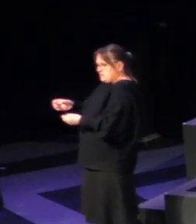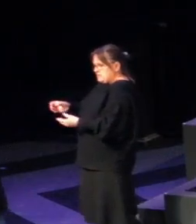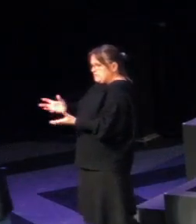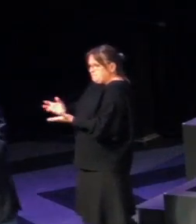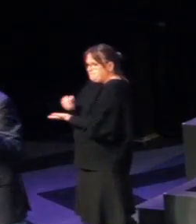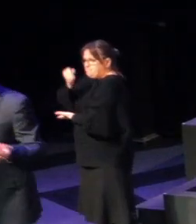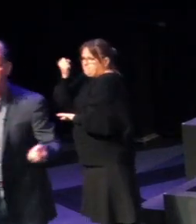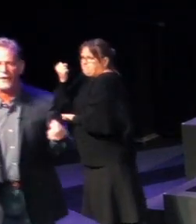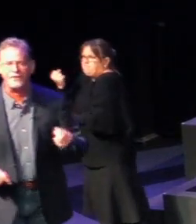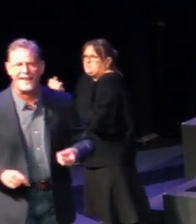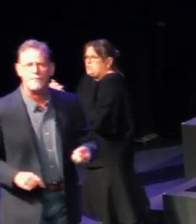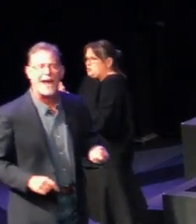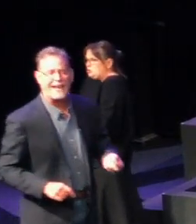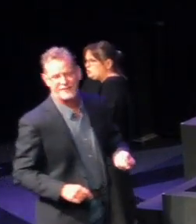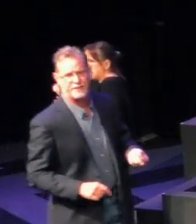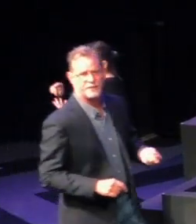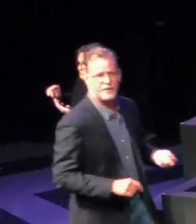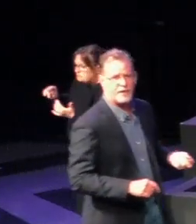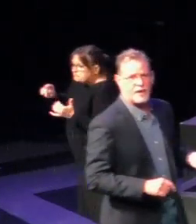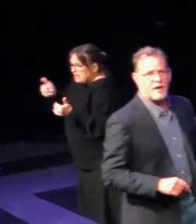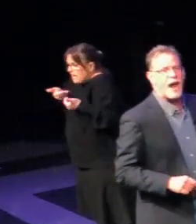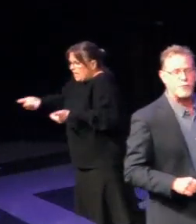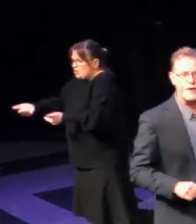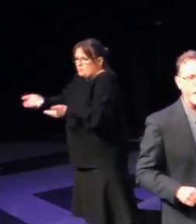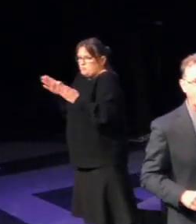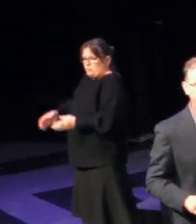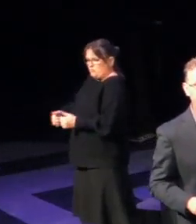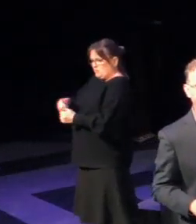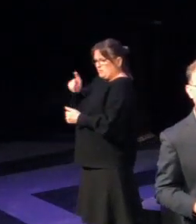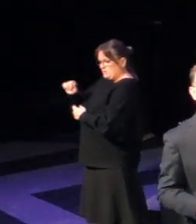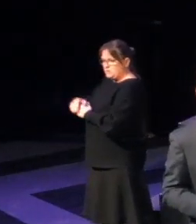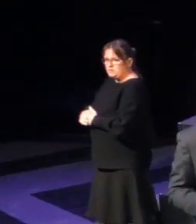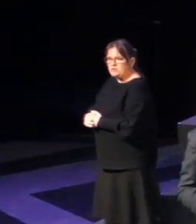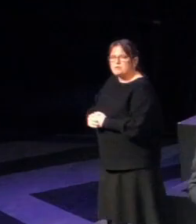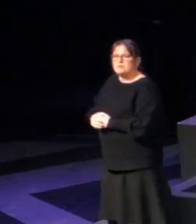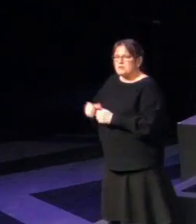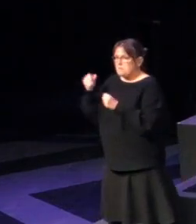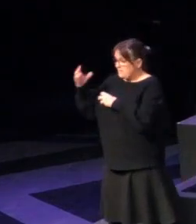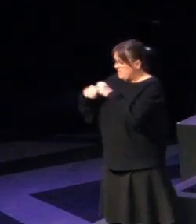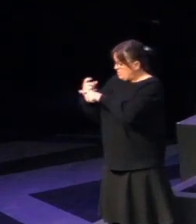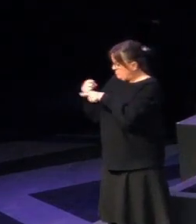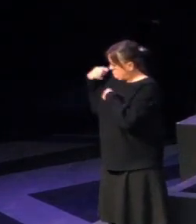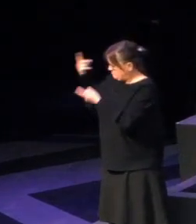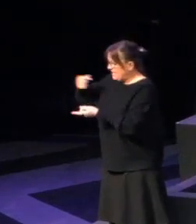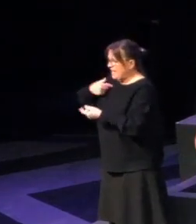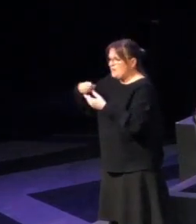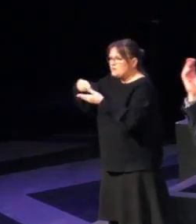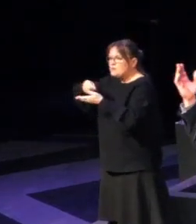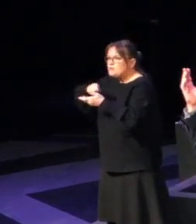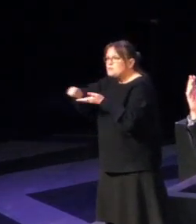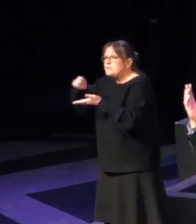In the many years that have passed, I've written a couple of business books. I've consulted with companies big and small,